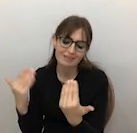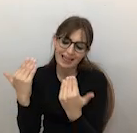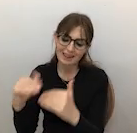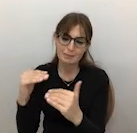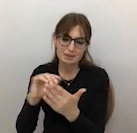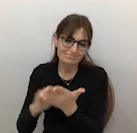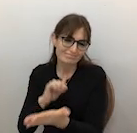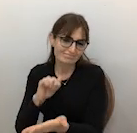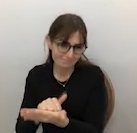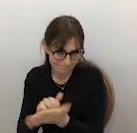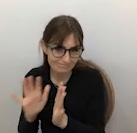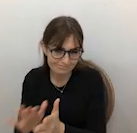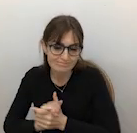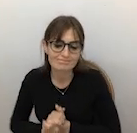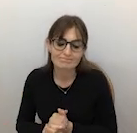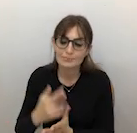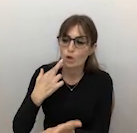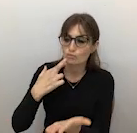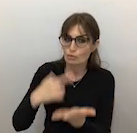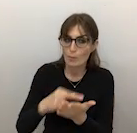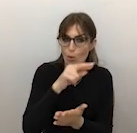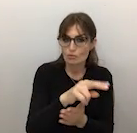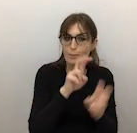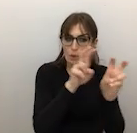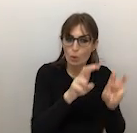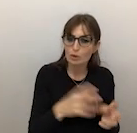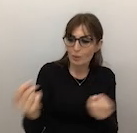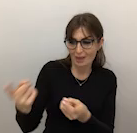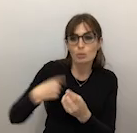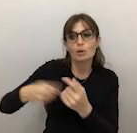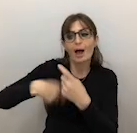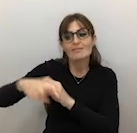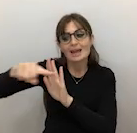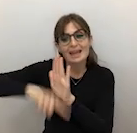of limited assurance. The report from the auditor will provide a negative opinion.